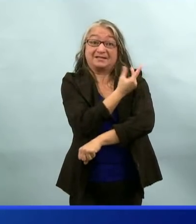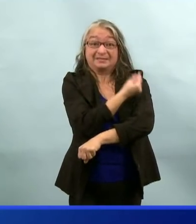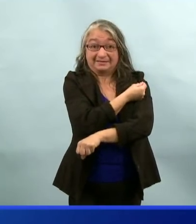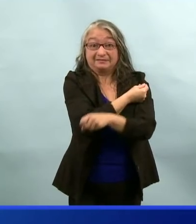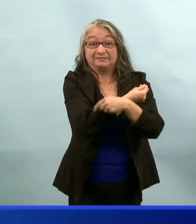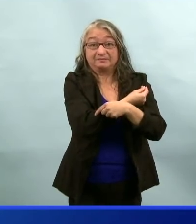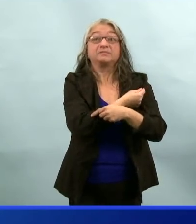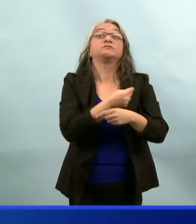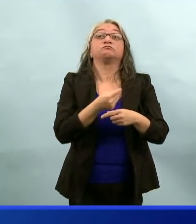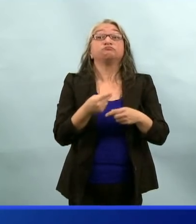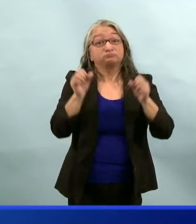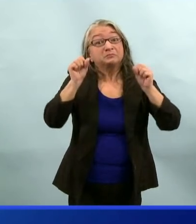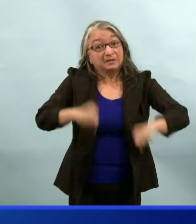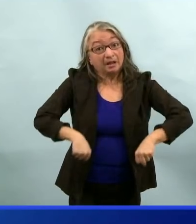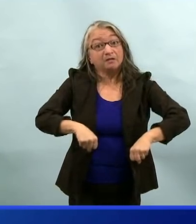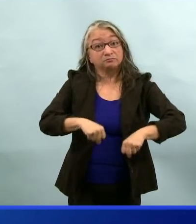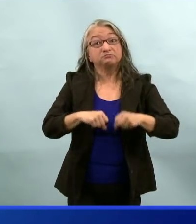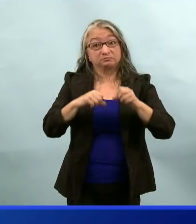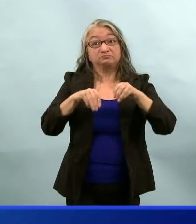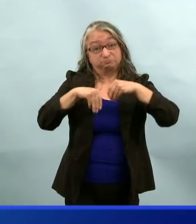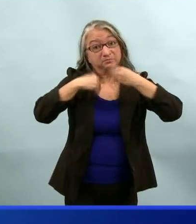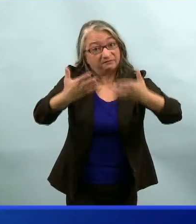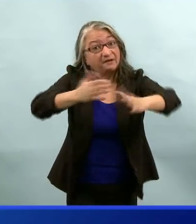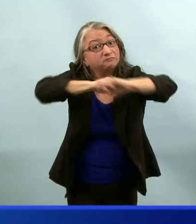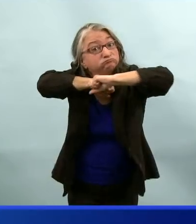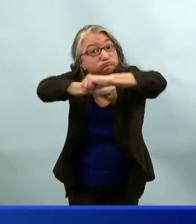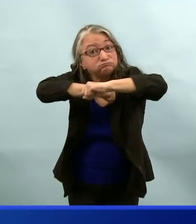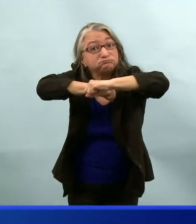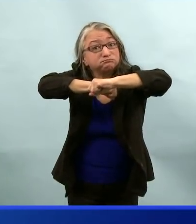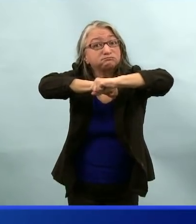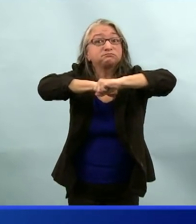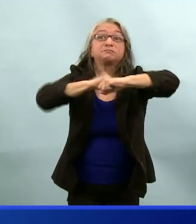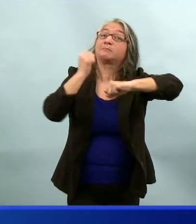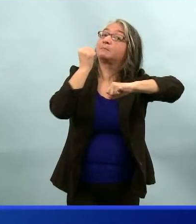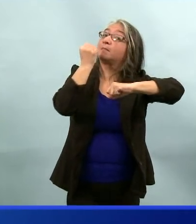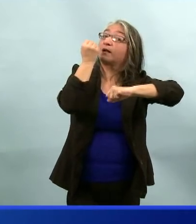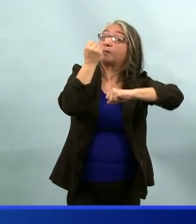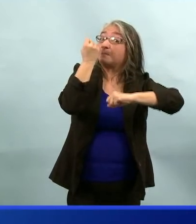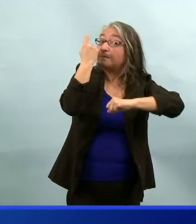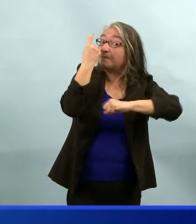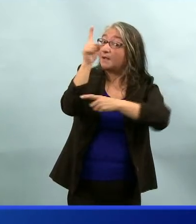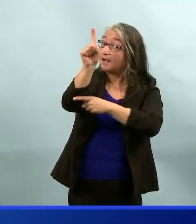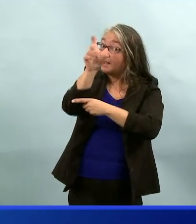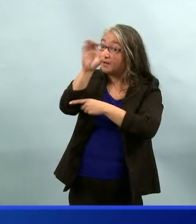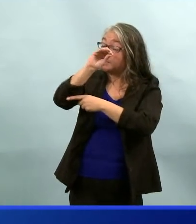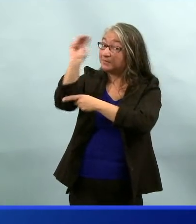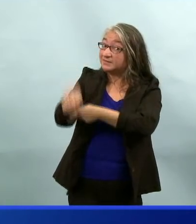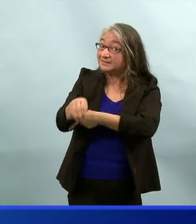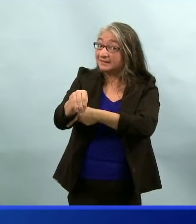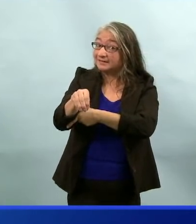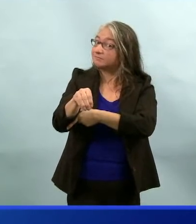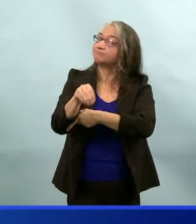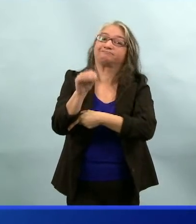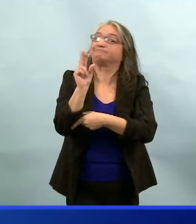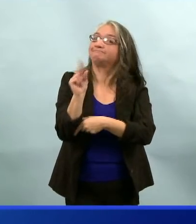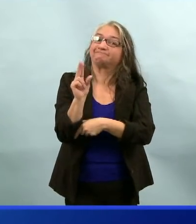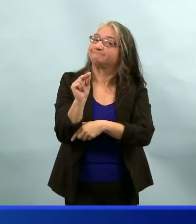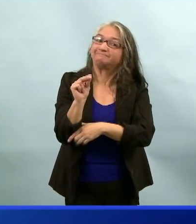vaccine offers you 100 protection and over time the effectiveness of your vaccine may decrease